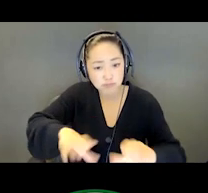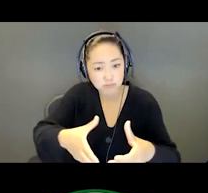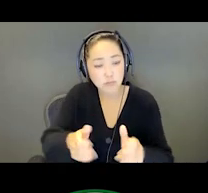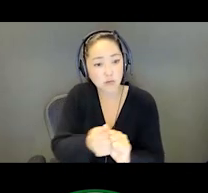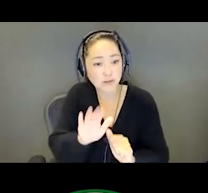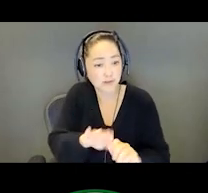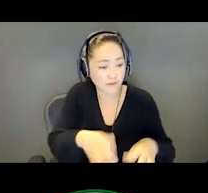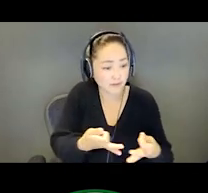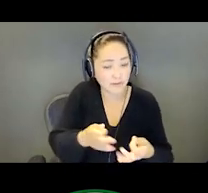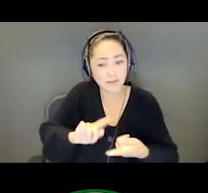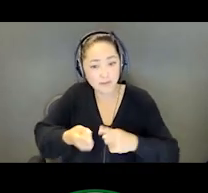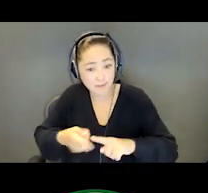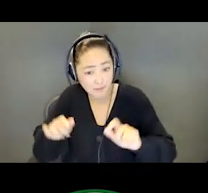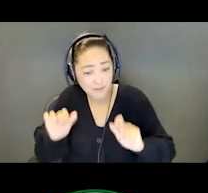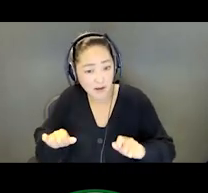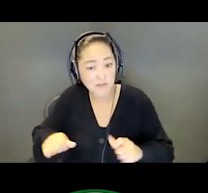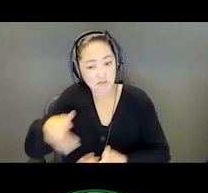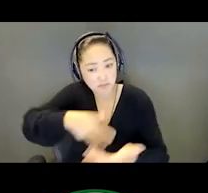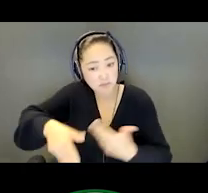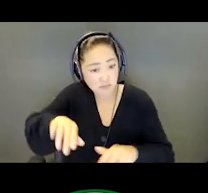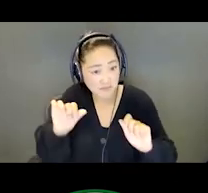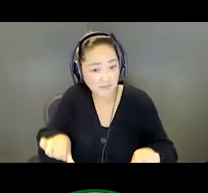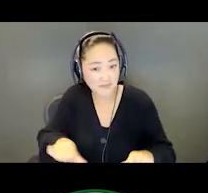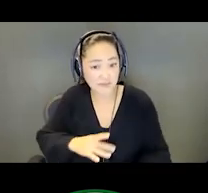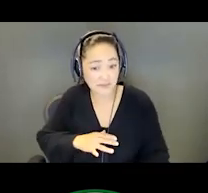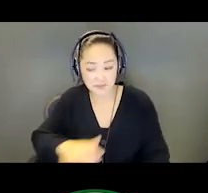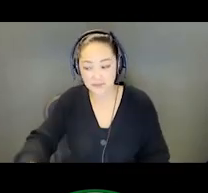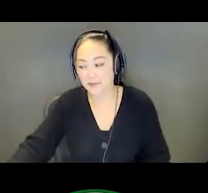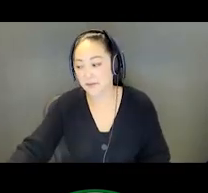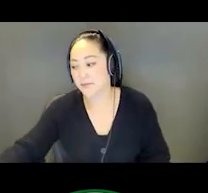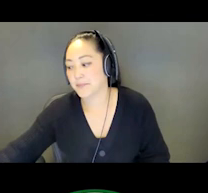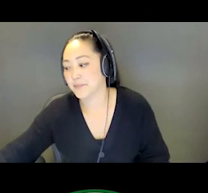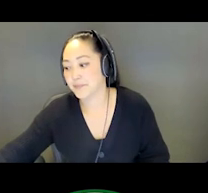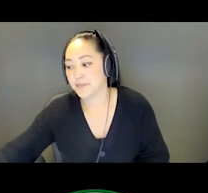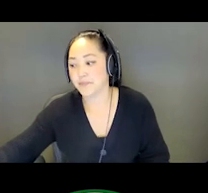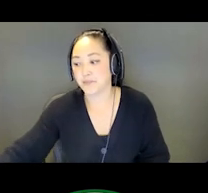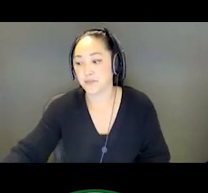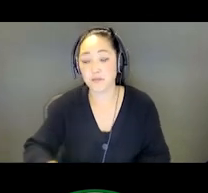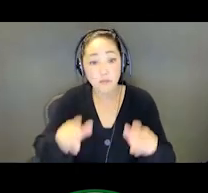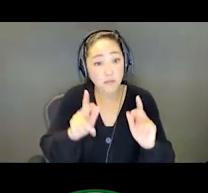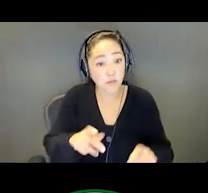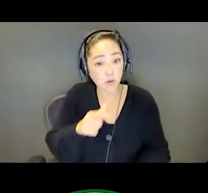Sometimes we forget but having a people with disability in your entourage. Can put a lot